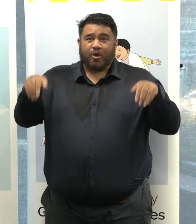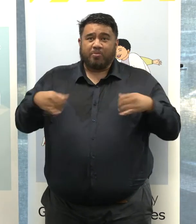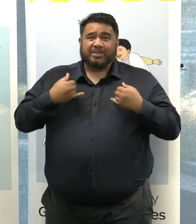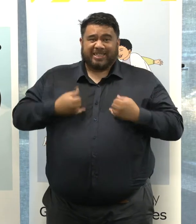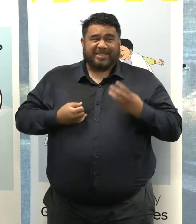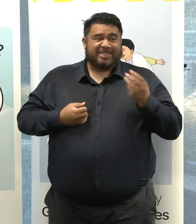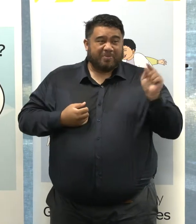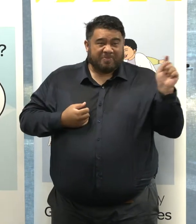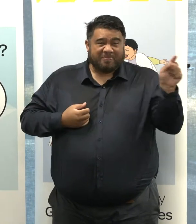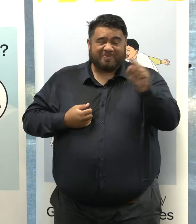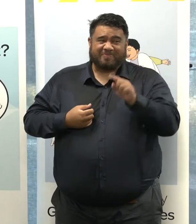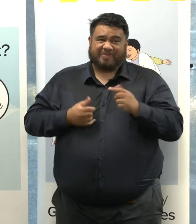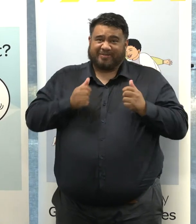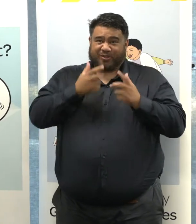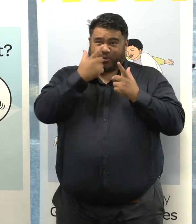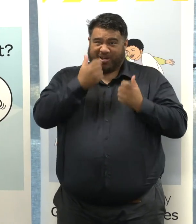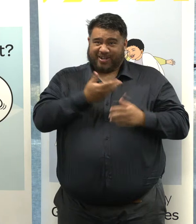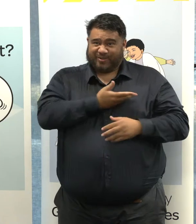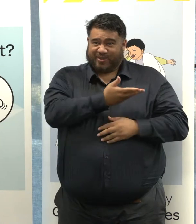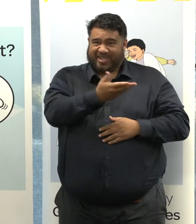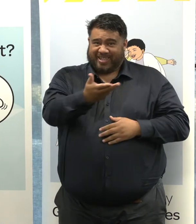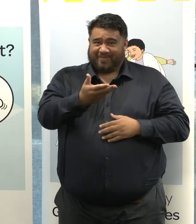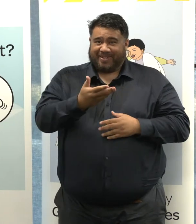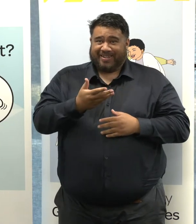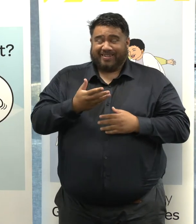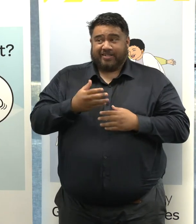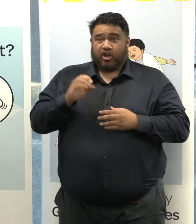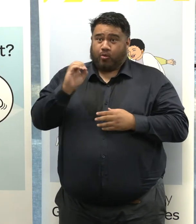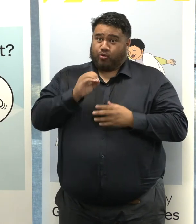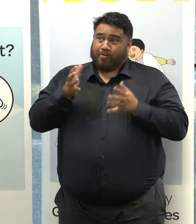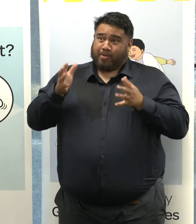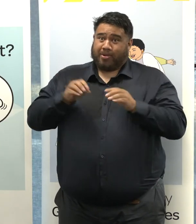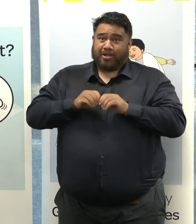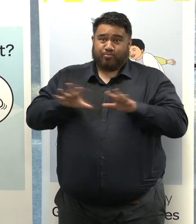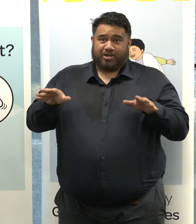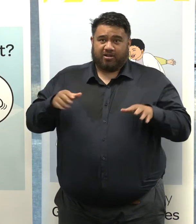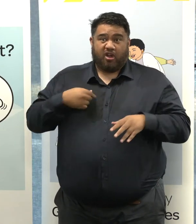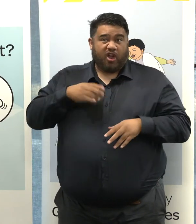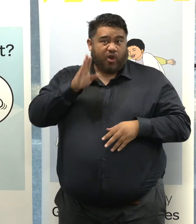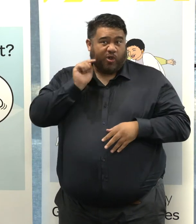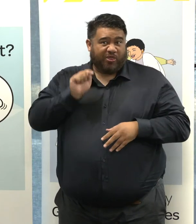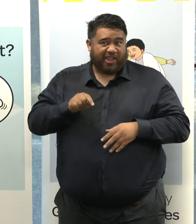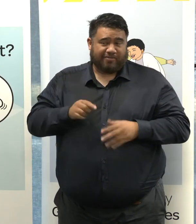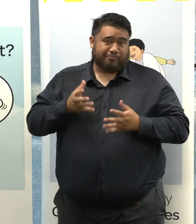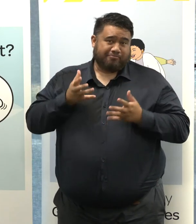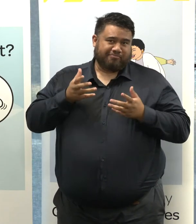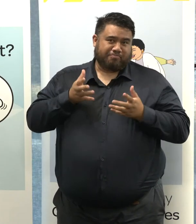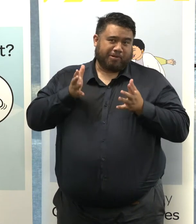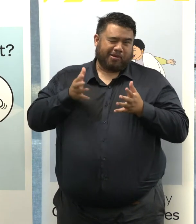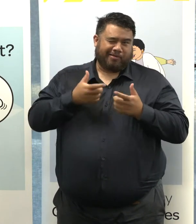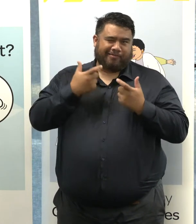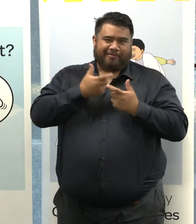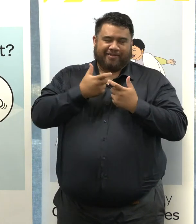Nice to see you again up the road. I know that some of your colleagues are unwell at home.